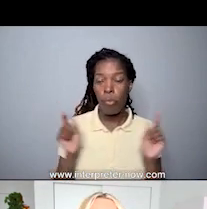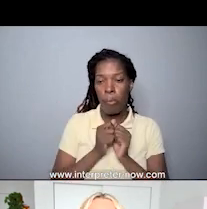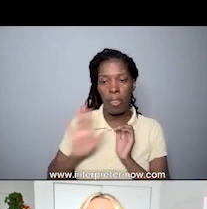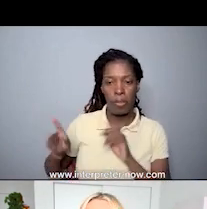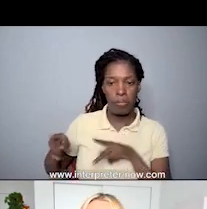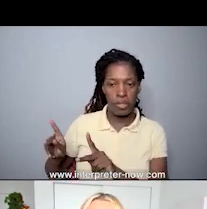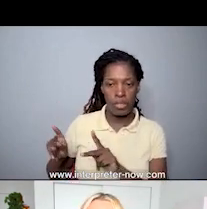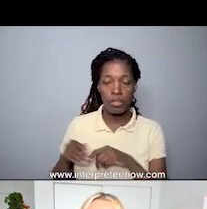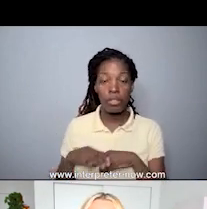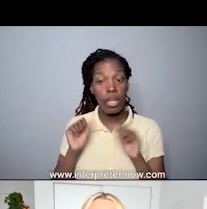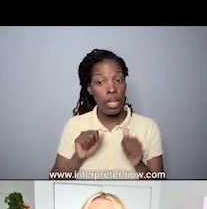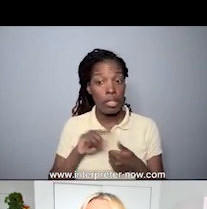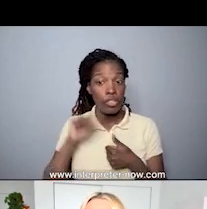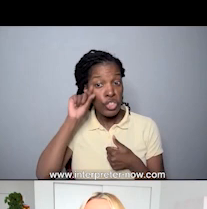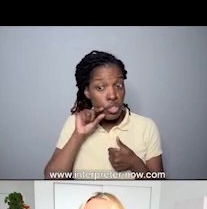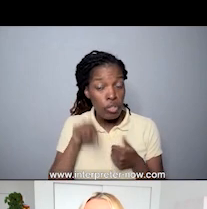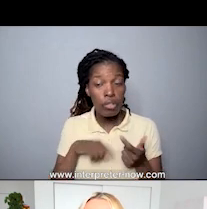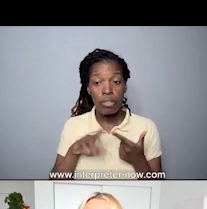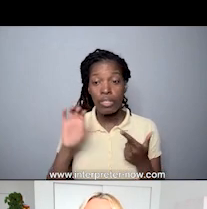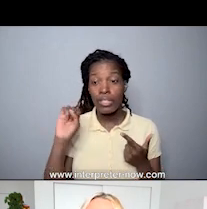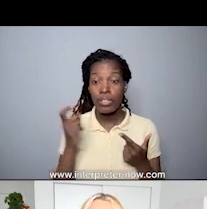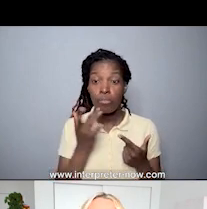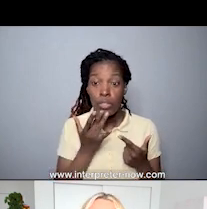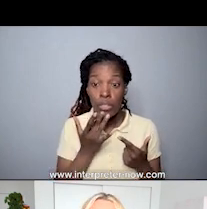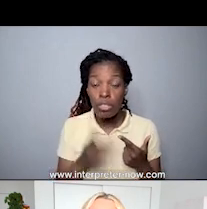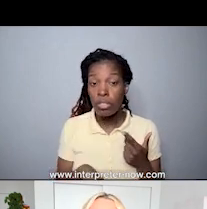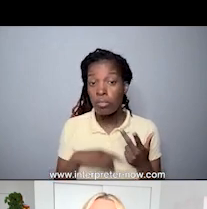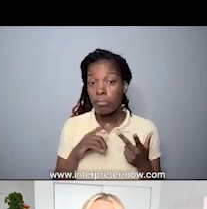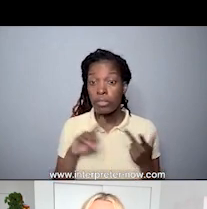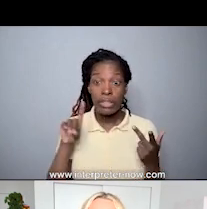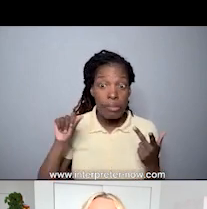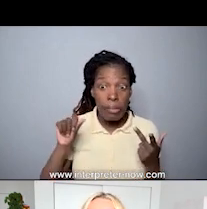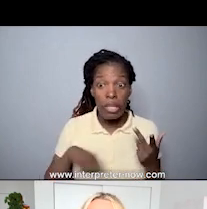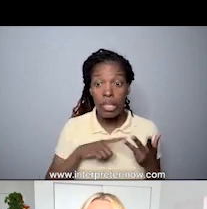That could be gender, sexual orientation, and it also could be disability, religion,